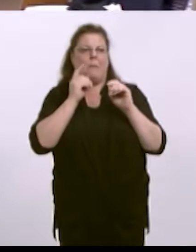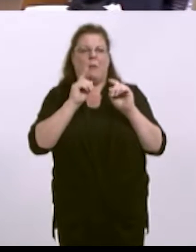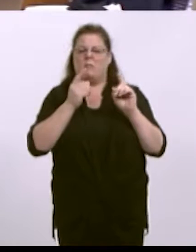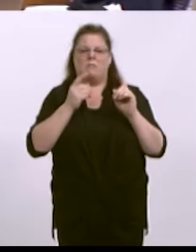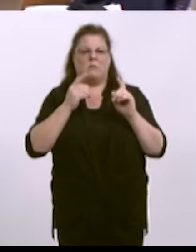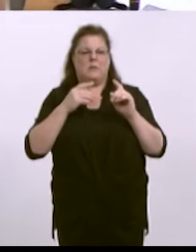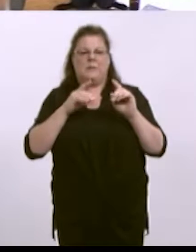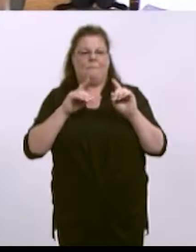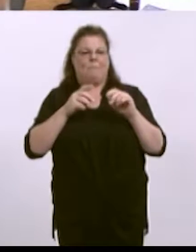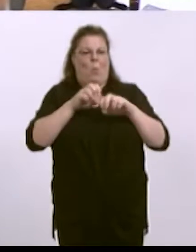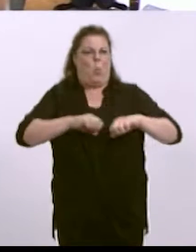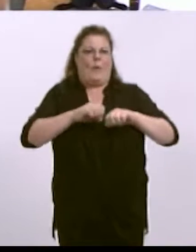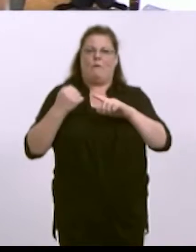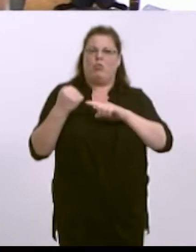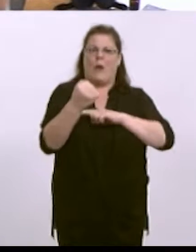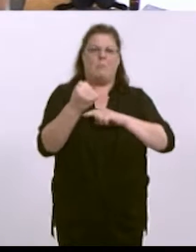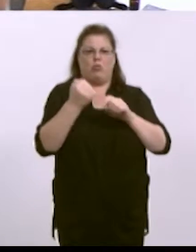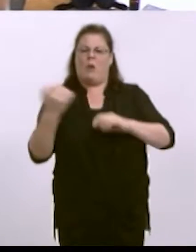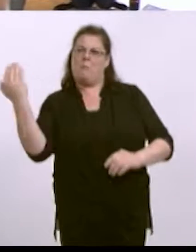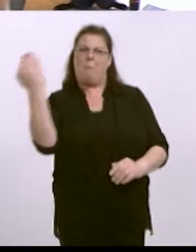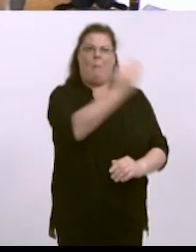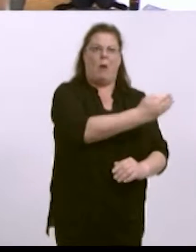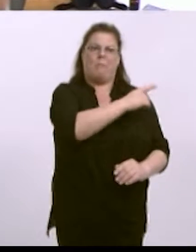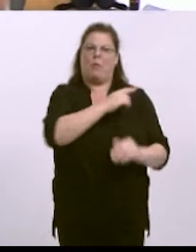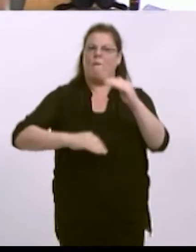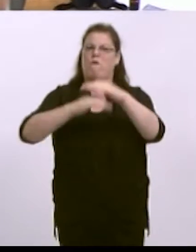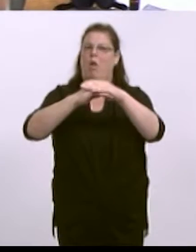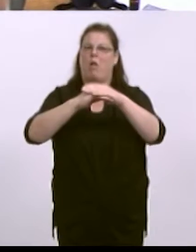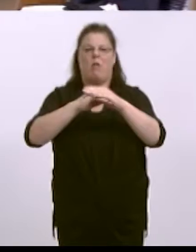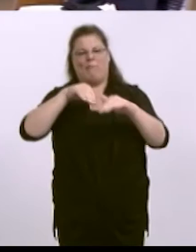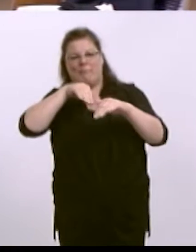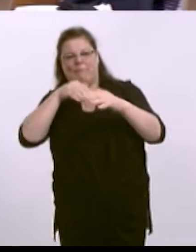in order to avoid the overcrowding. These will be addressed as a result of the franchise